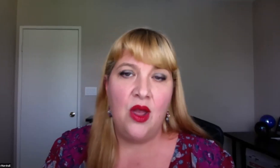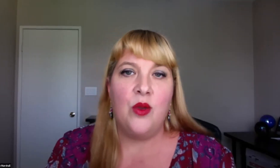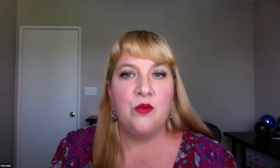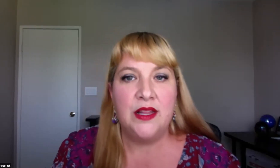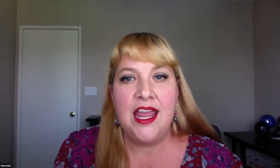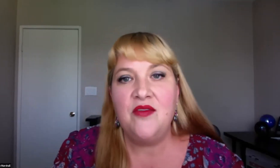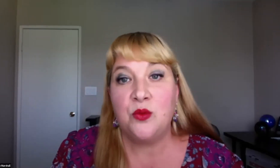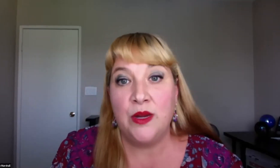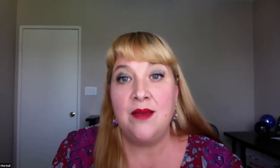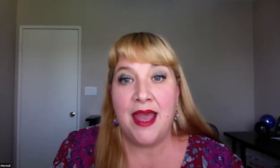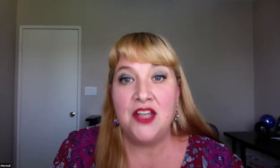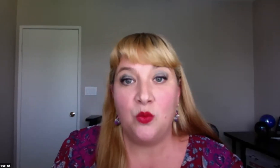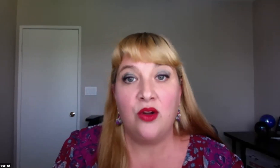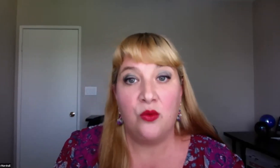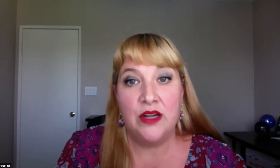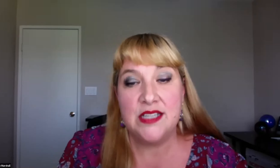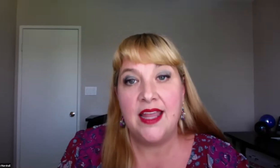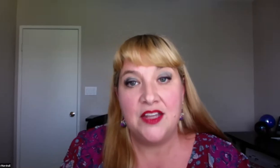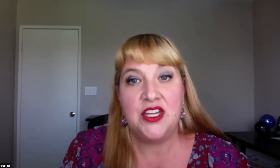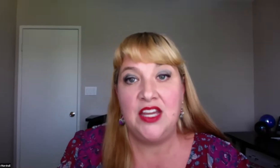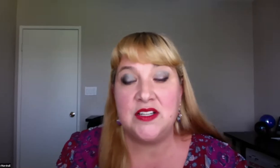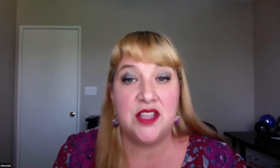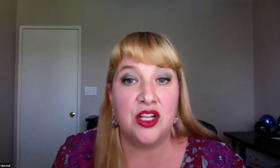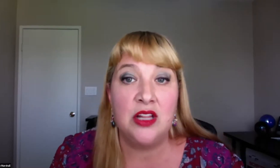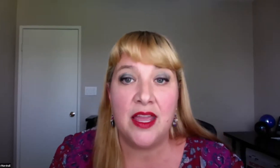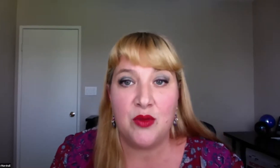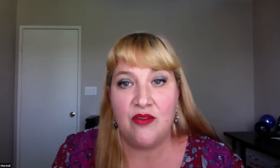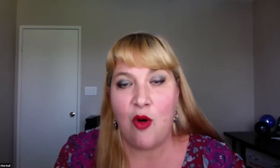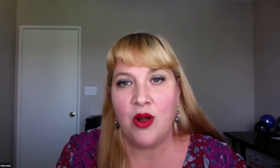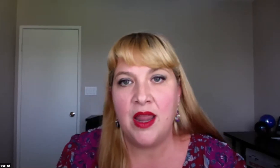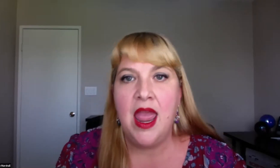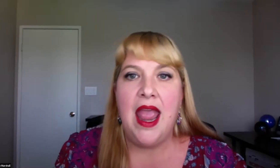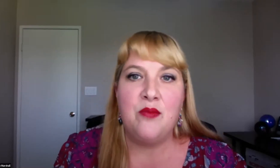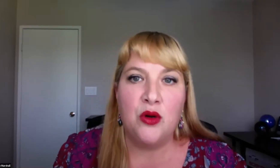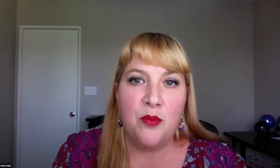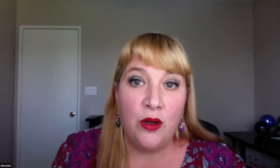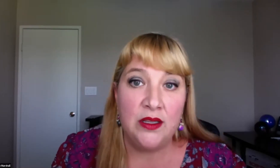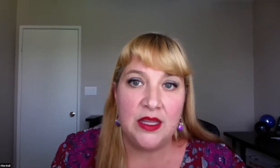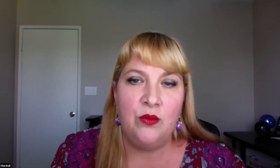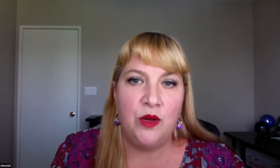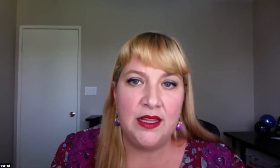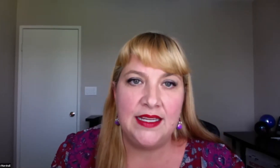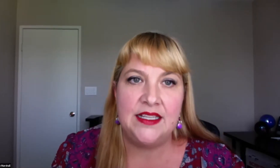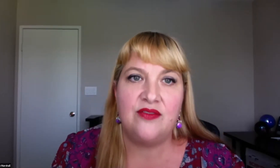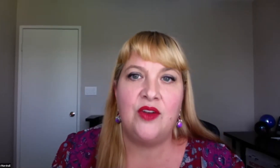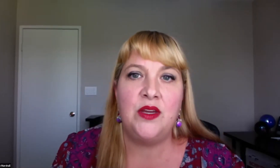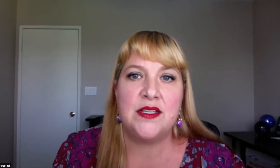Renee Marshall: We really have to reimagine what career tech education is going to look like moving forward. And more importantly, we really need to focus